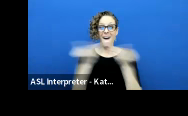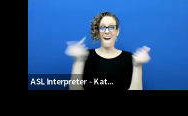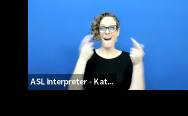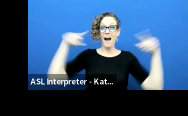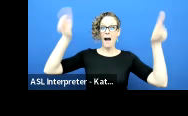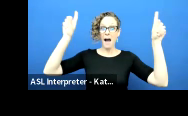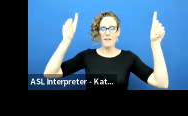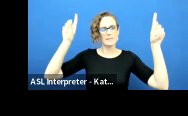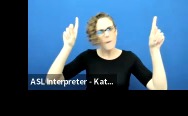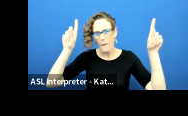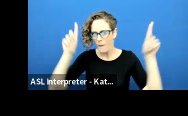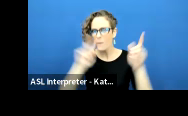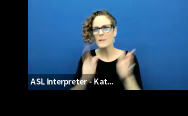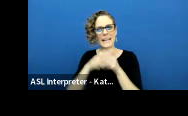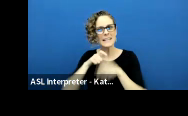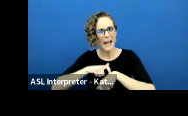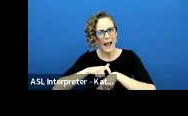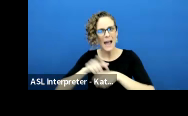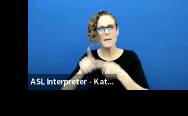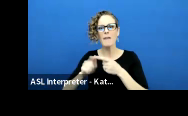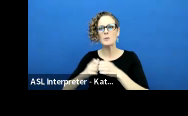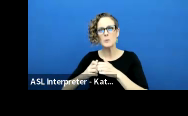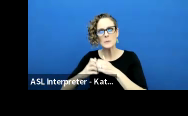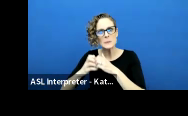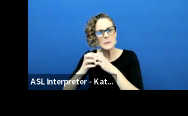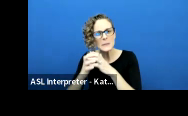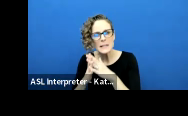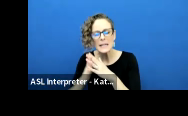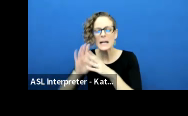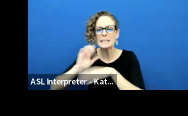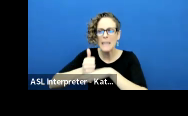we're going to need to bet it in and tweak things and fix things and that leads us to our next slide